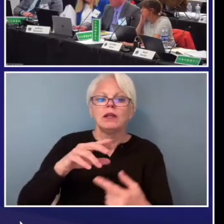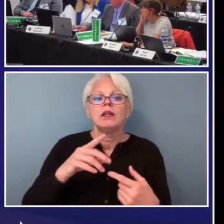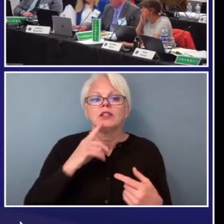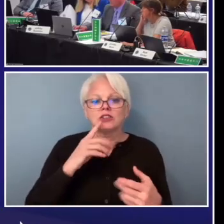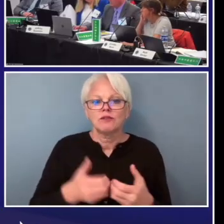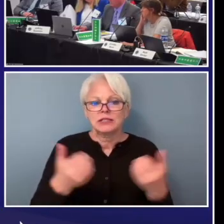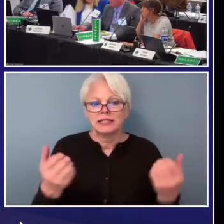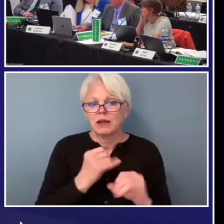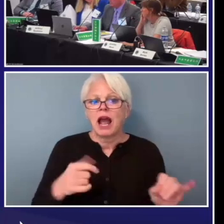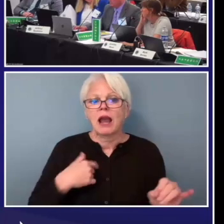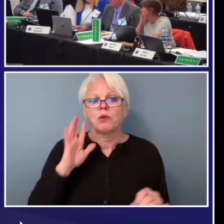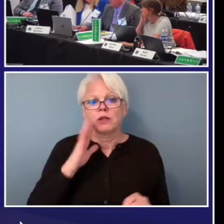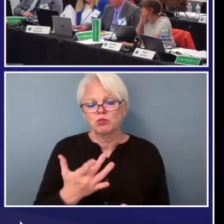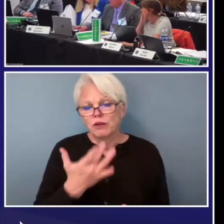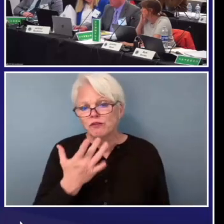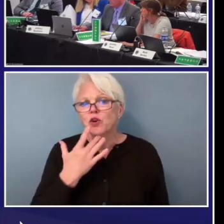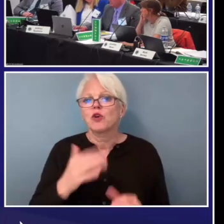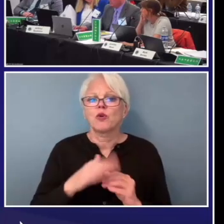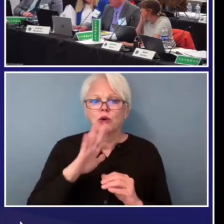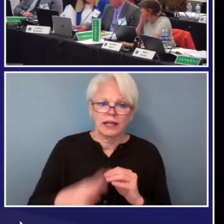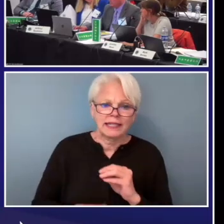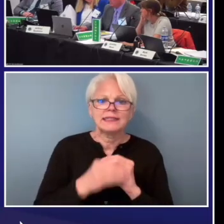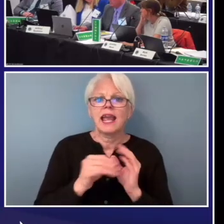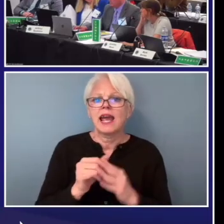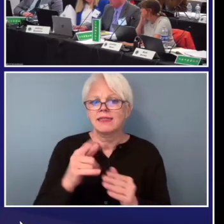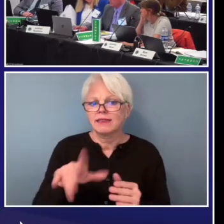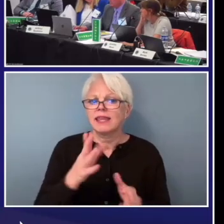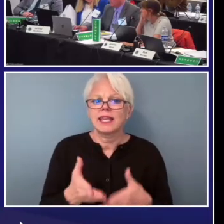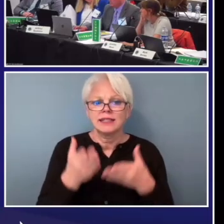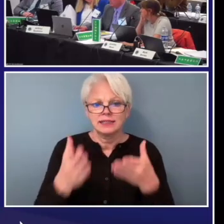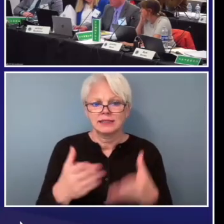I actually would prefer, or at least add, that they can submit complaints to the department.